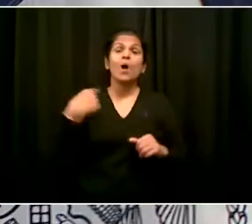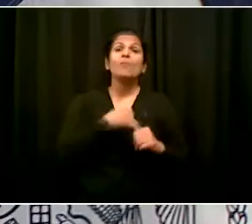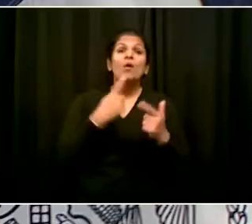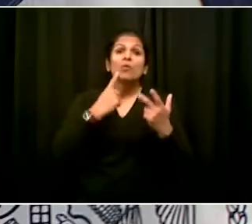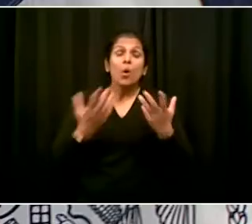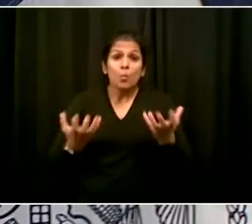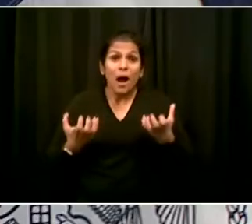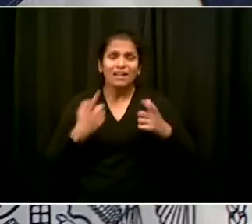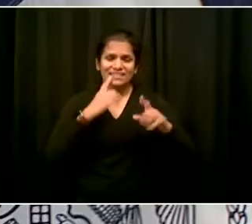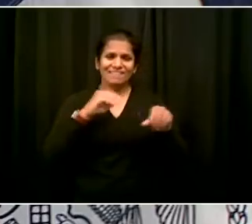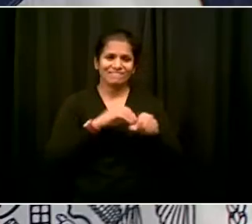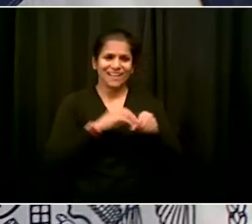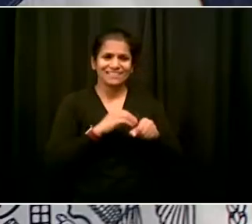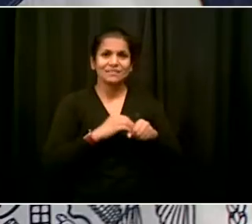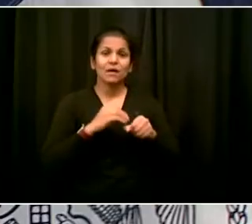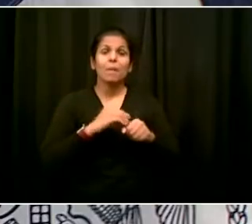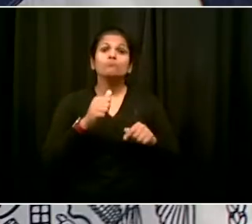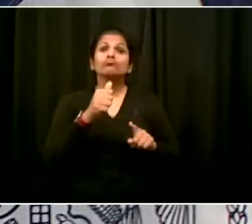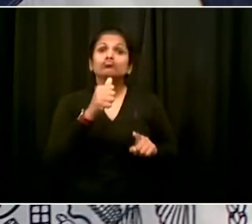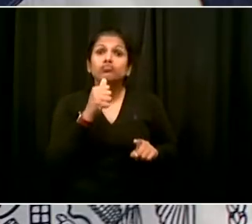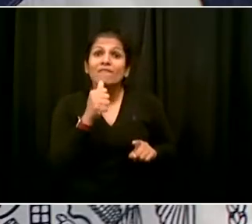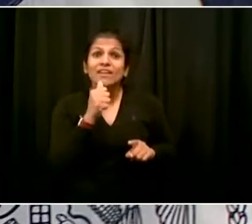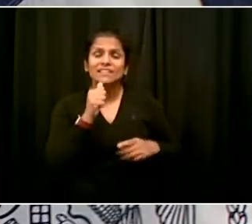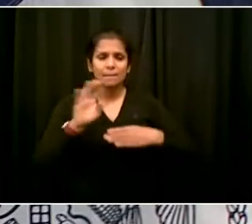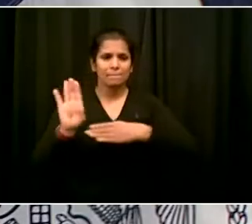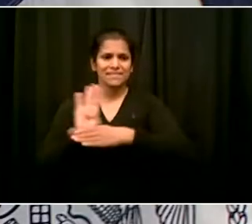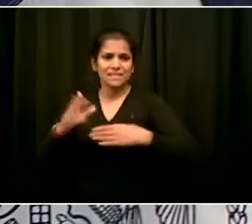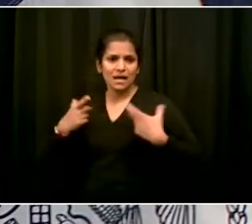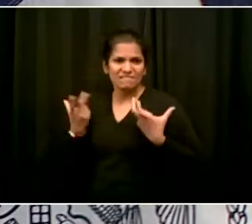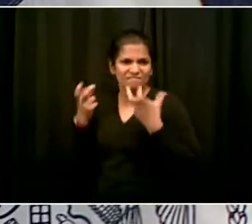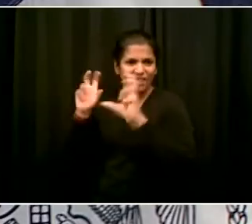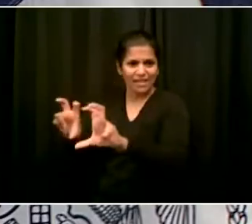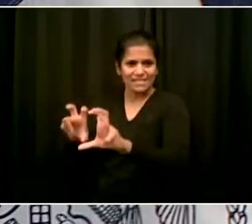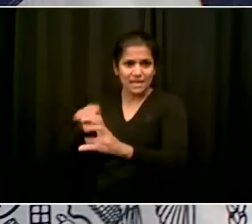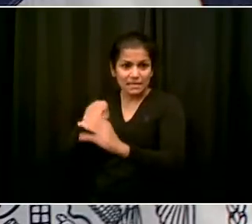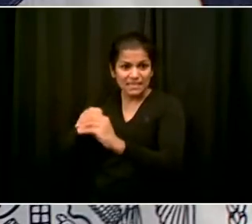NATIONAL AND GLOBAL REACH. WE WANT INVNVESTMENT FROM